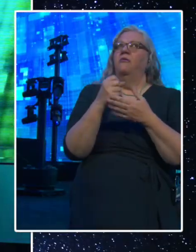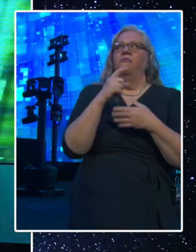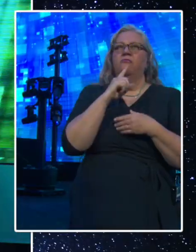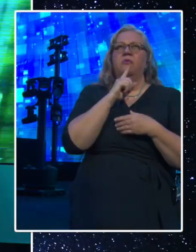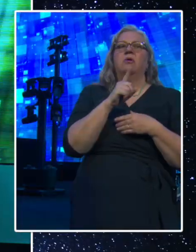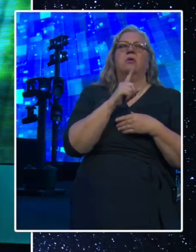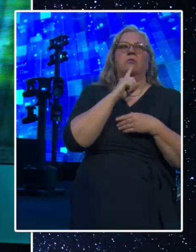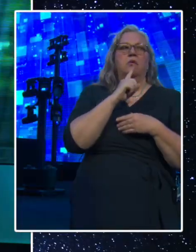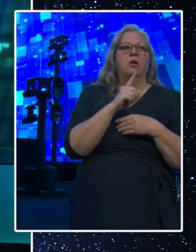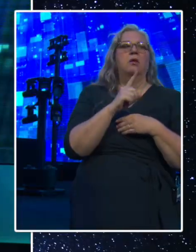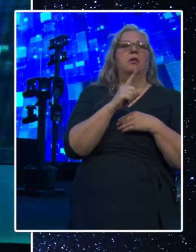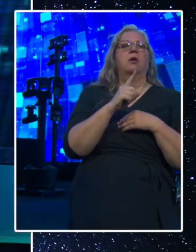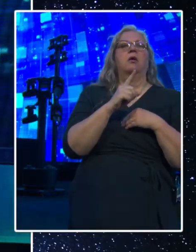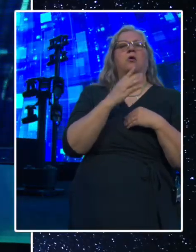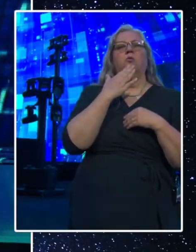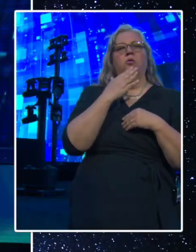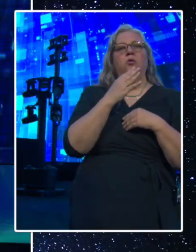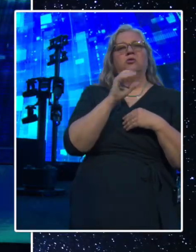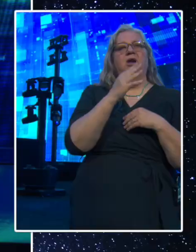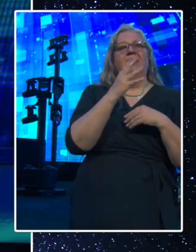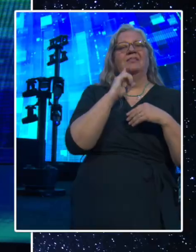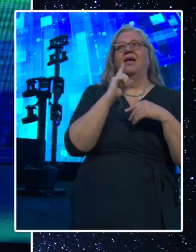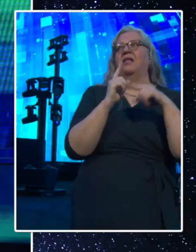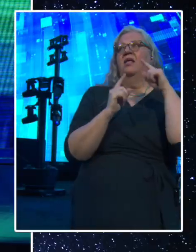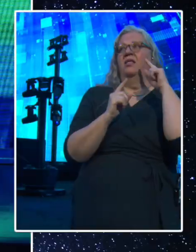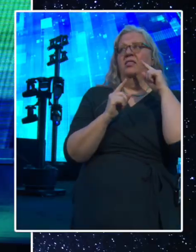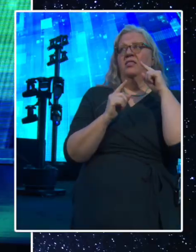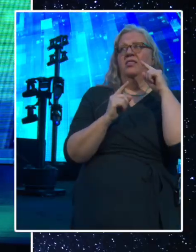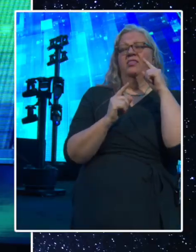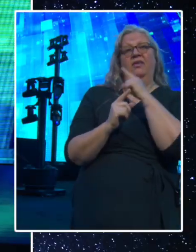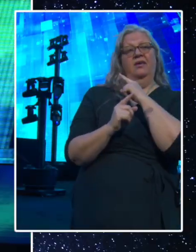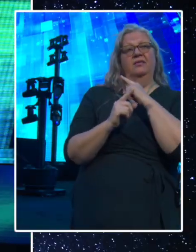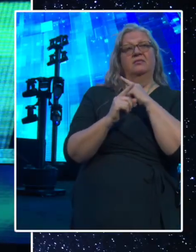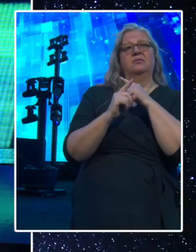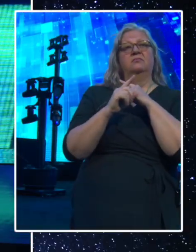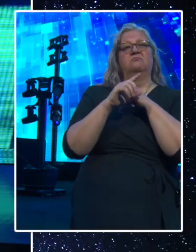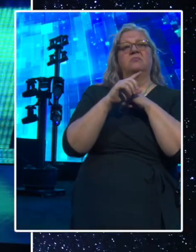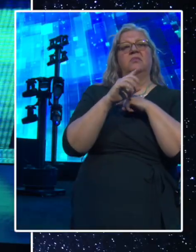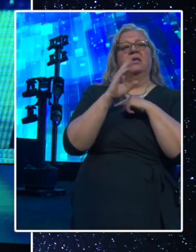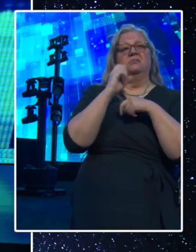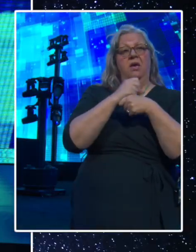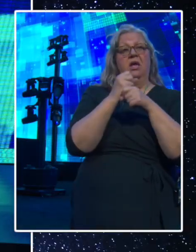there is a very, very good chance that HPE Nonstop is making it happen.